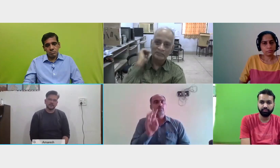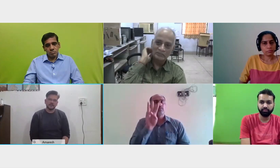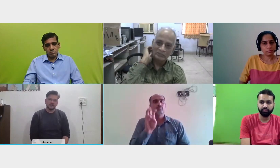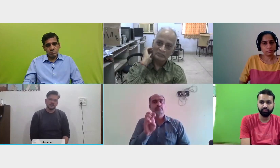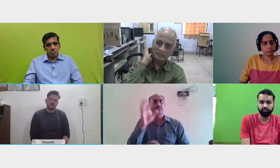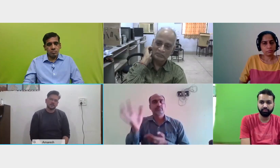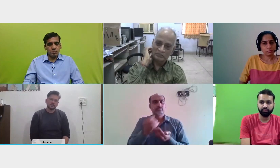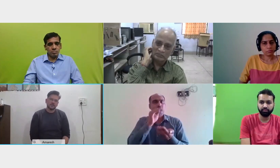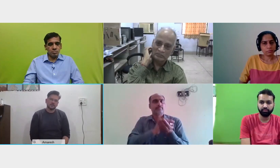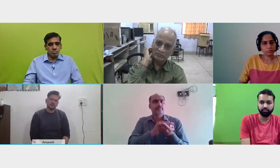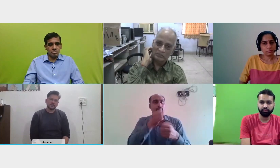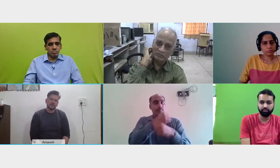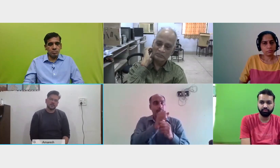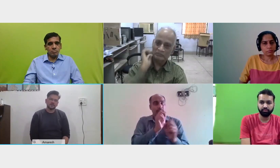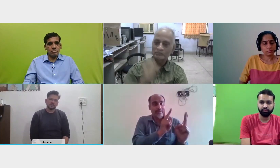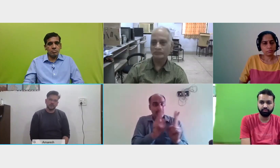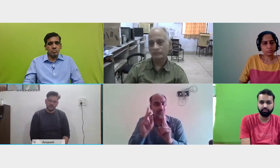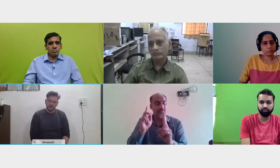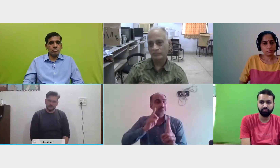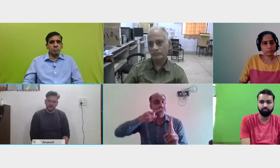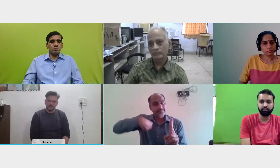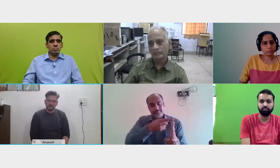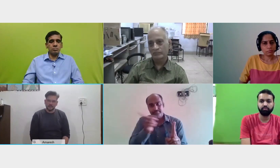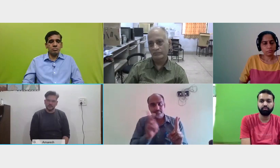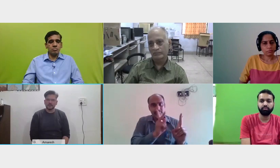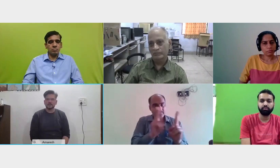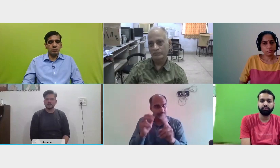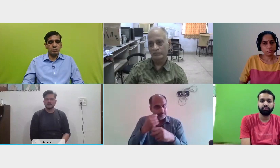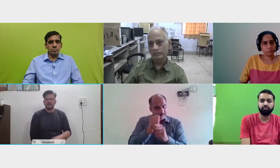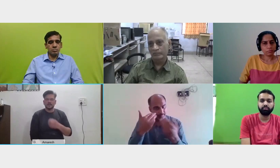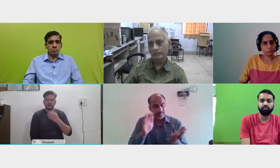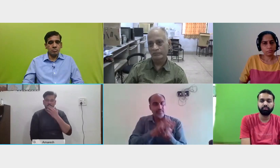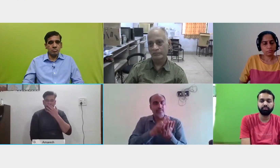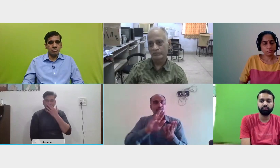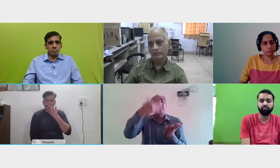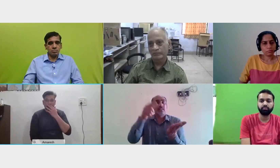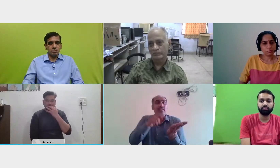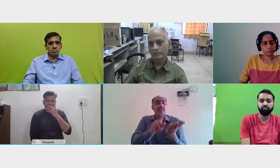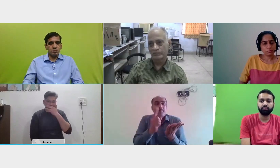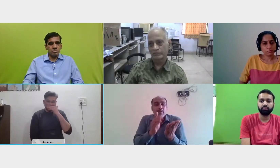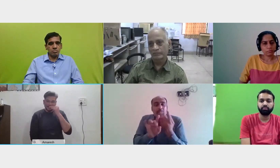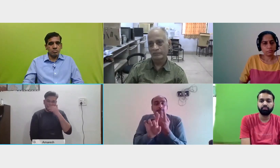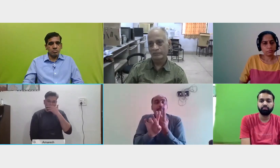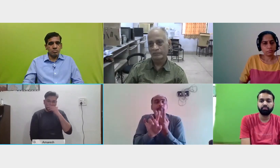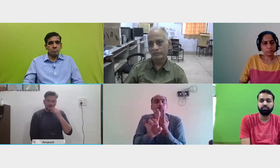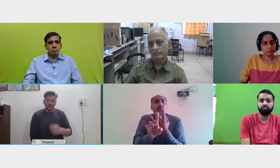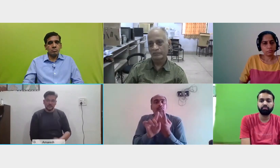the screen so around three thousand words were made initially and we have edited all